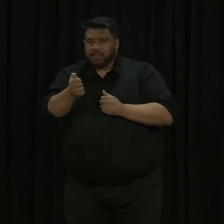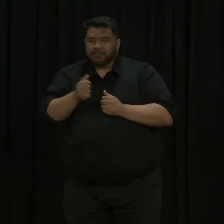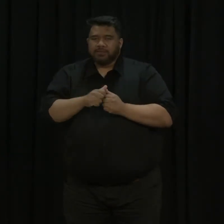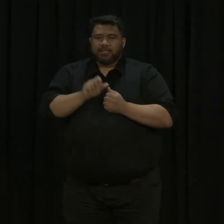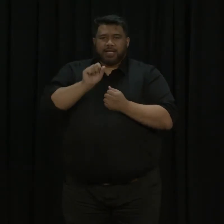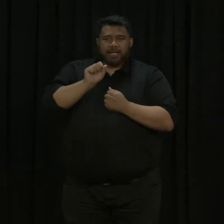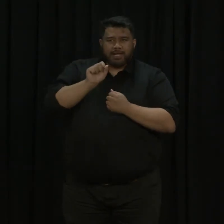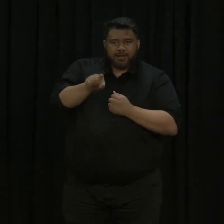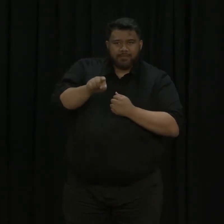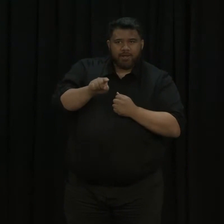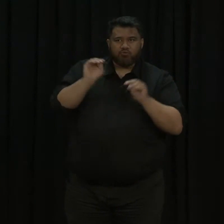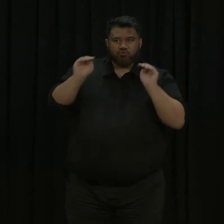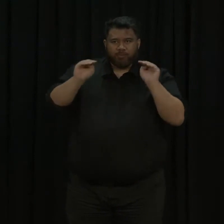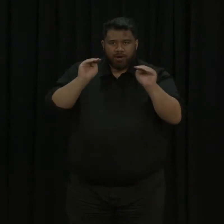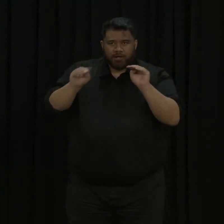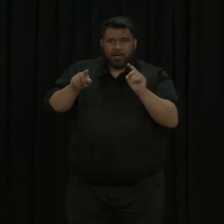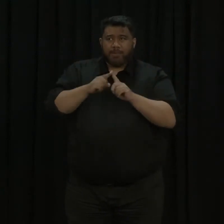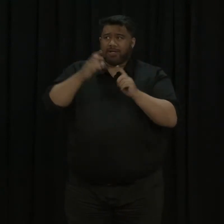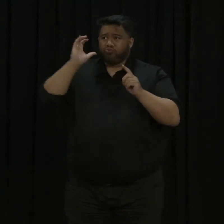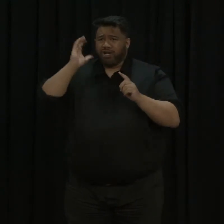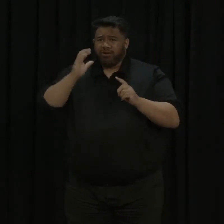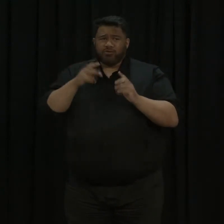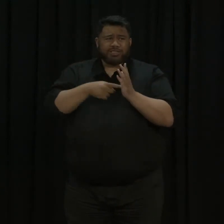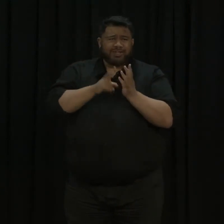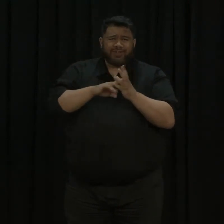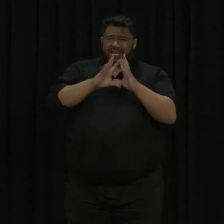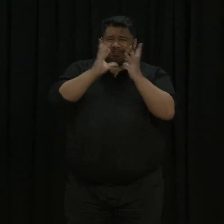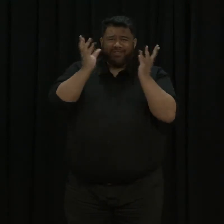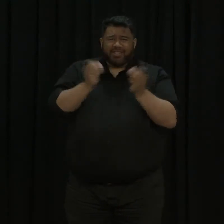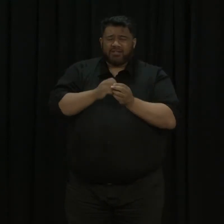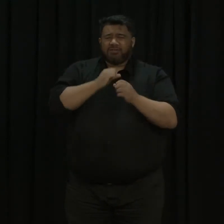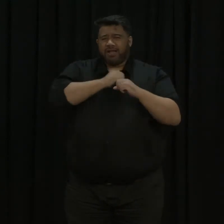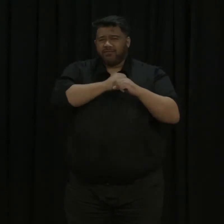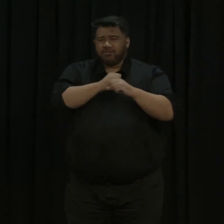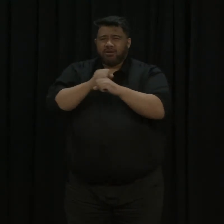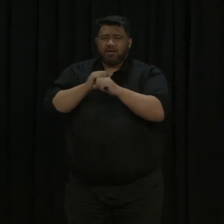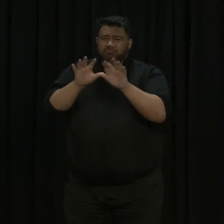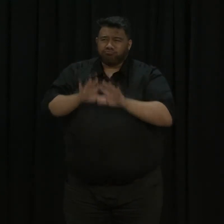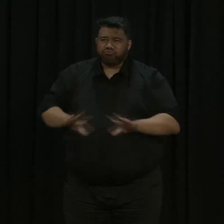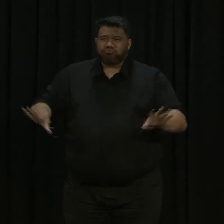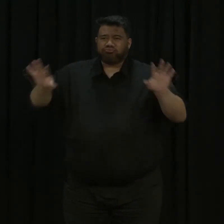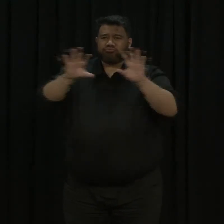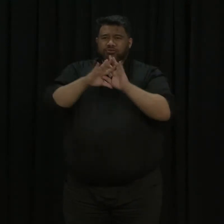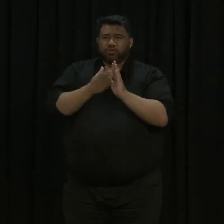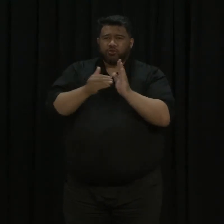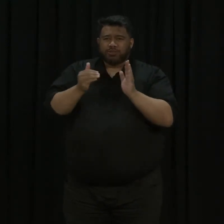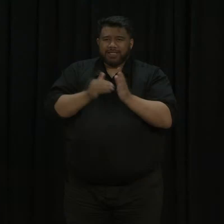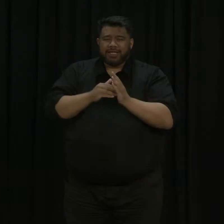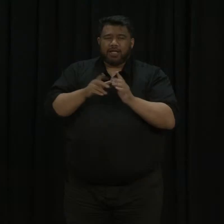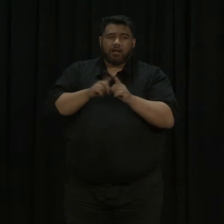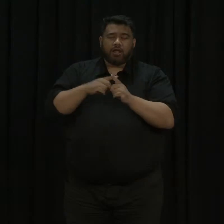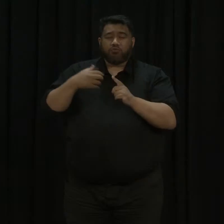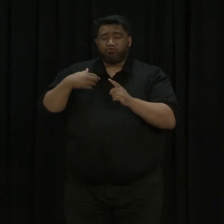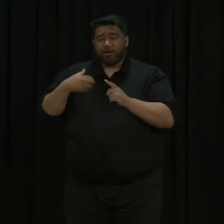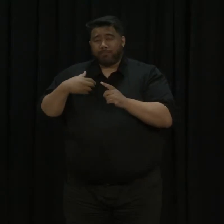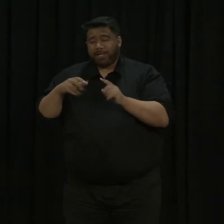notices for those who need to come forward and get their second doses.